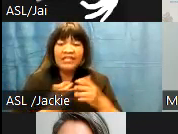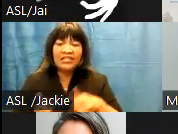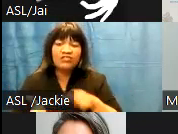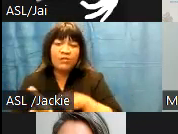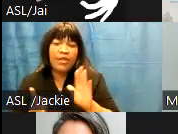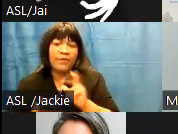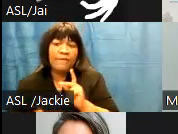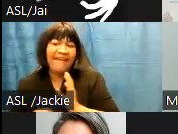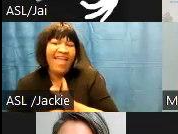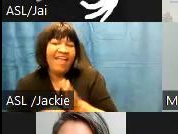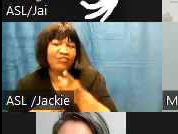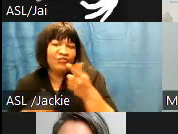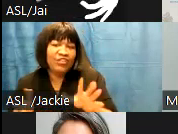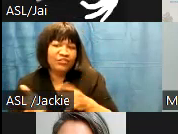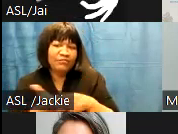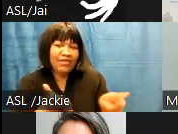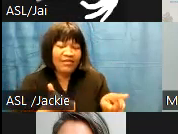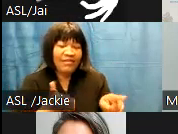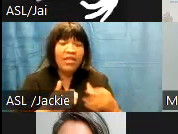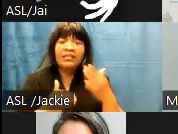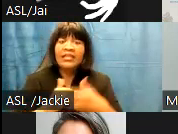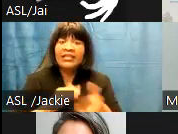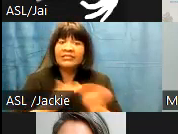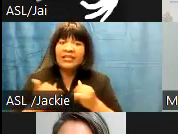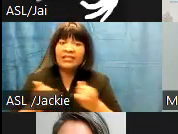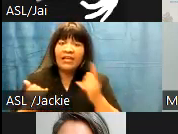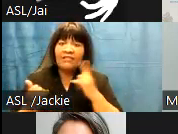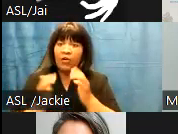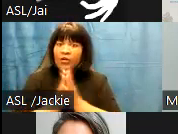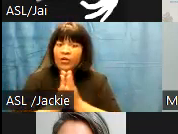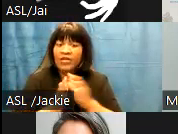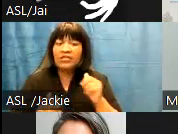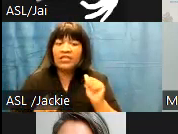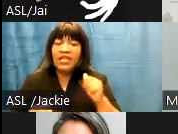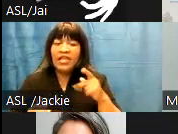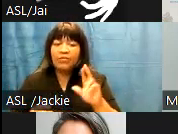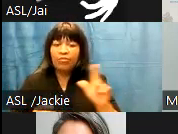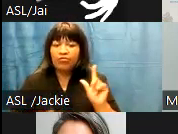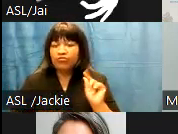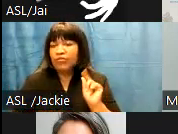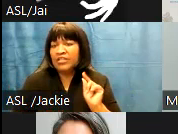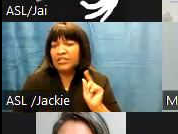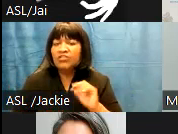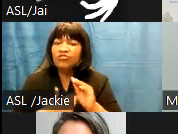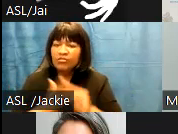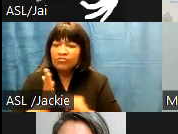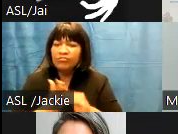Our next deadline for requests will be April 20th. You can complete the form that linked in